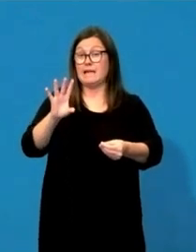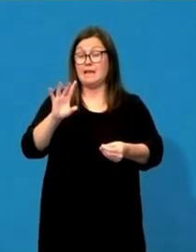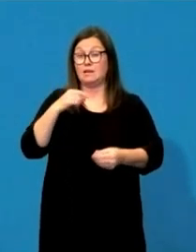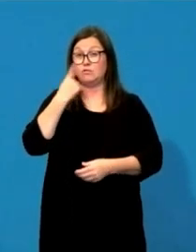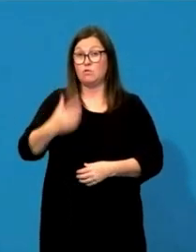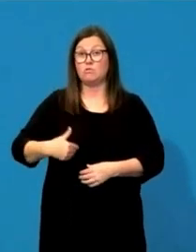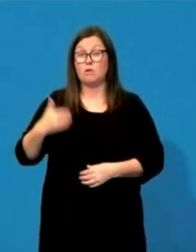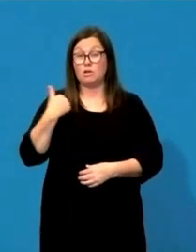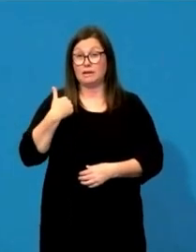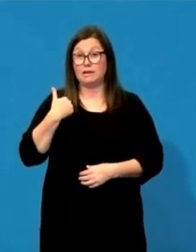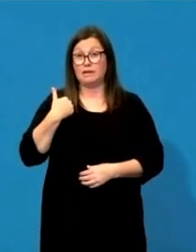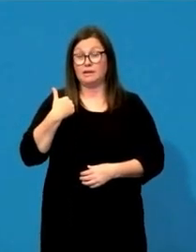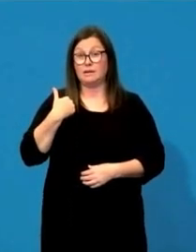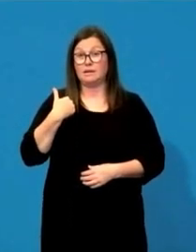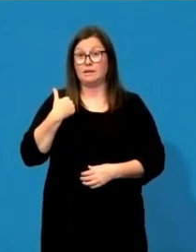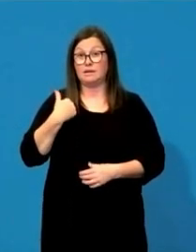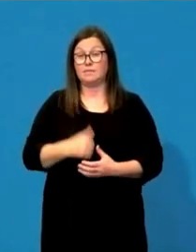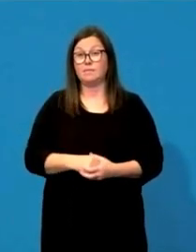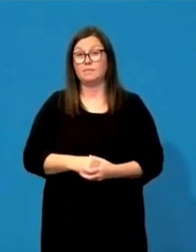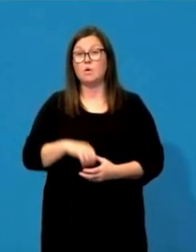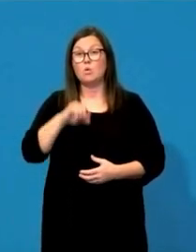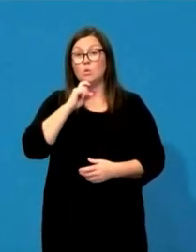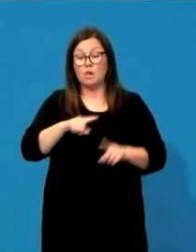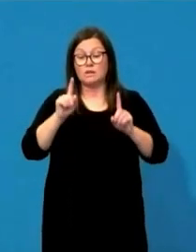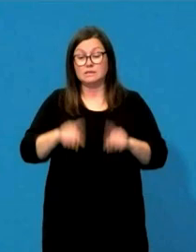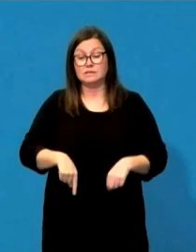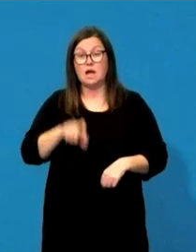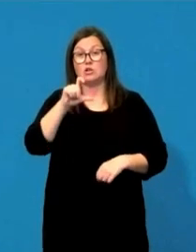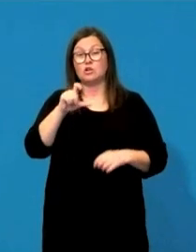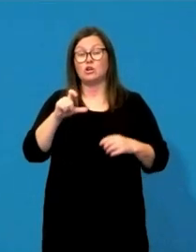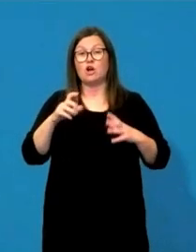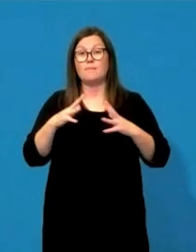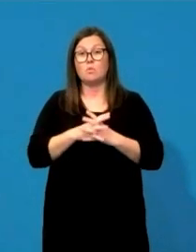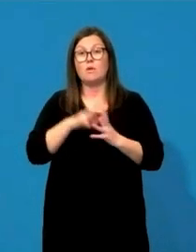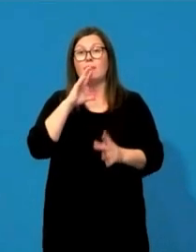would expect that we will get to the Commonwealth evidence at around 3 tomorrow. Thank you.